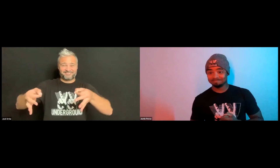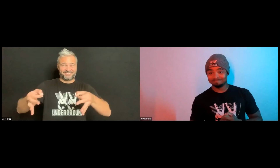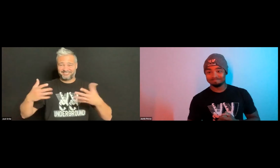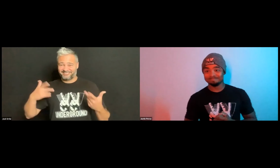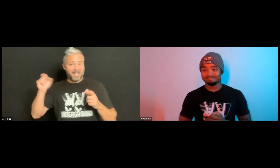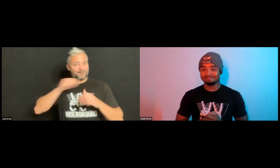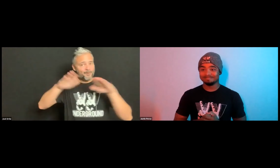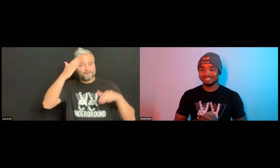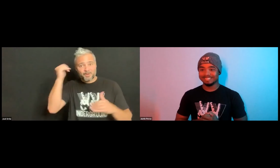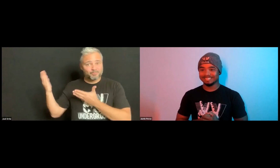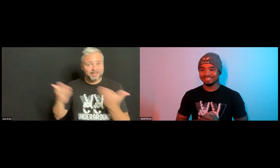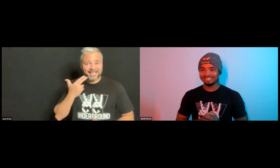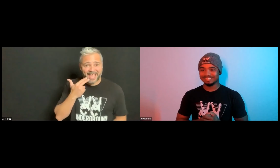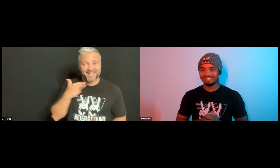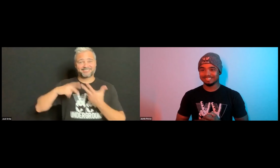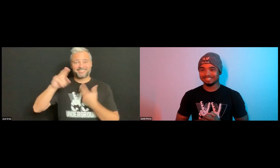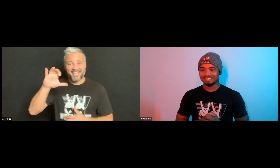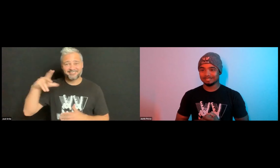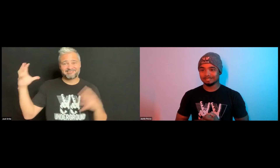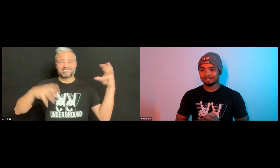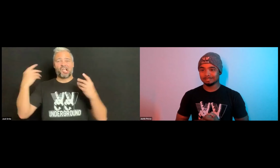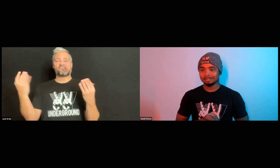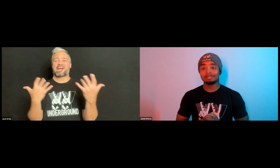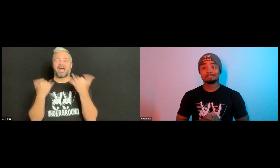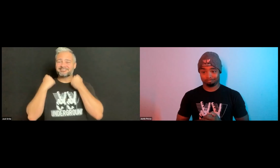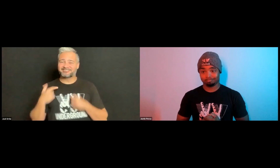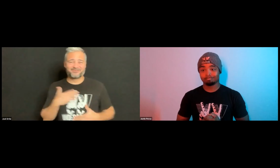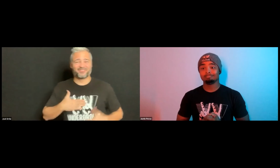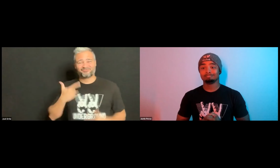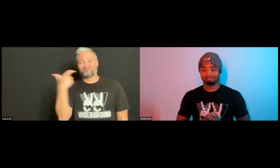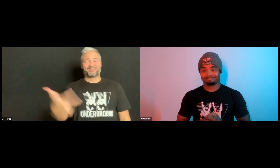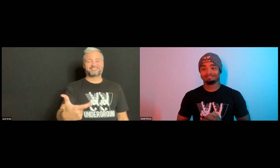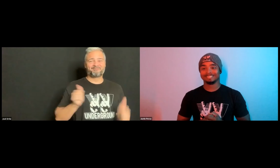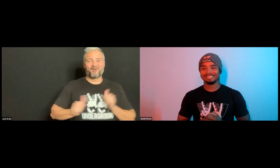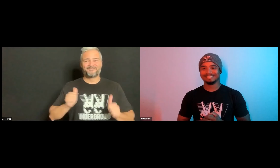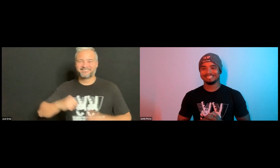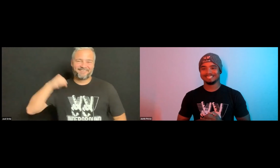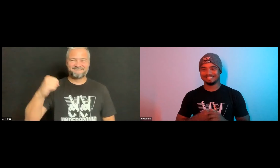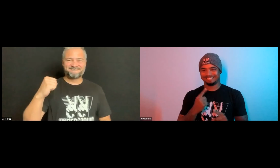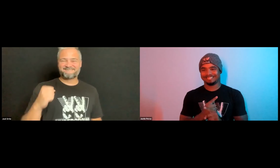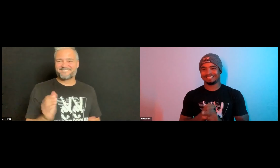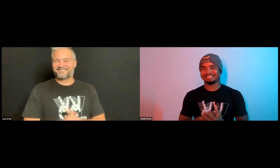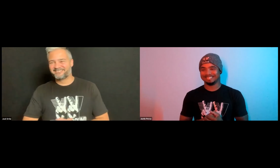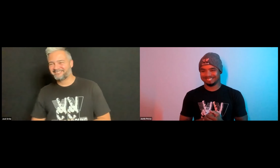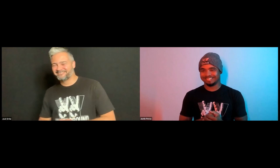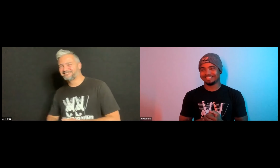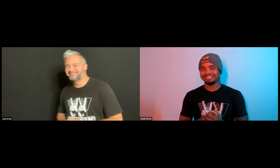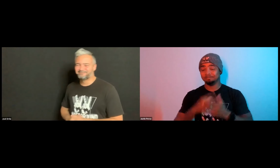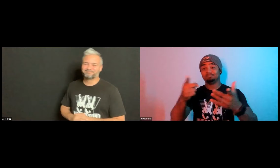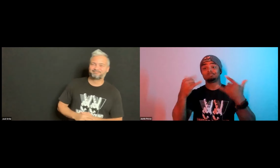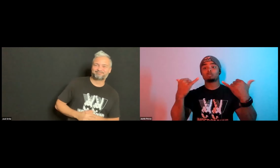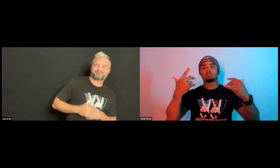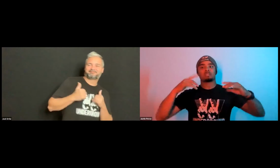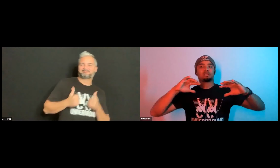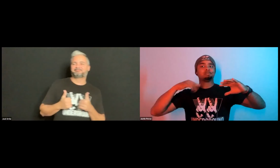Definitely!! Don't forget to bring candy and snacks to eat while watching our performance.